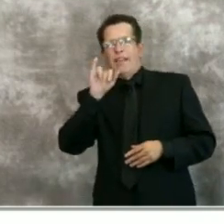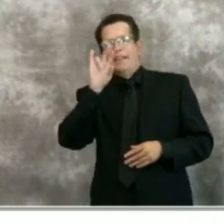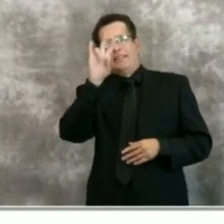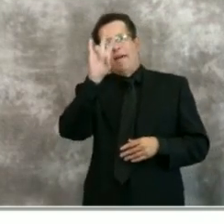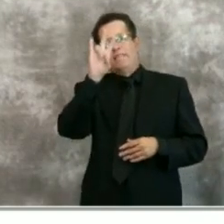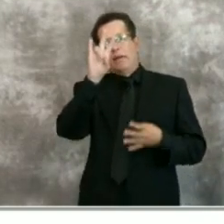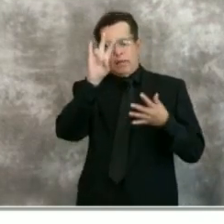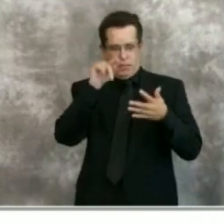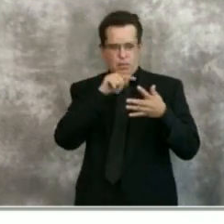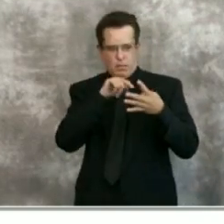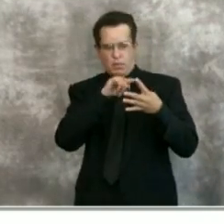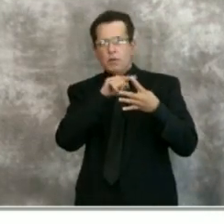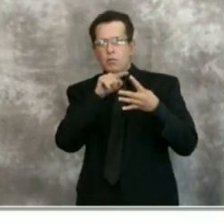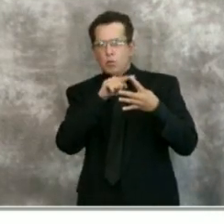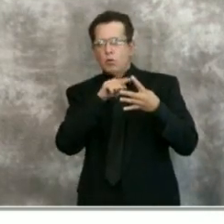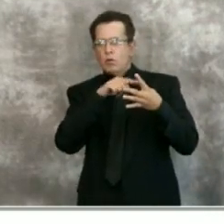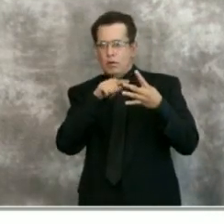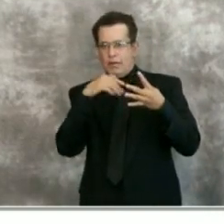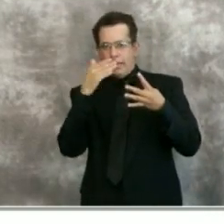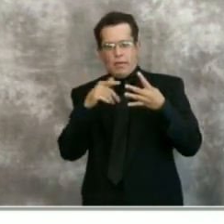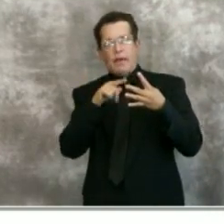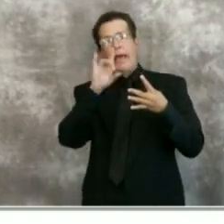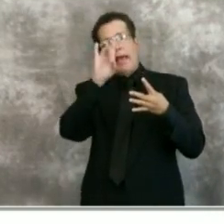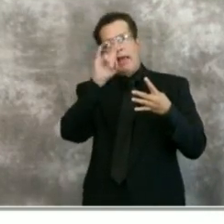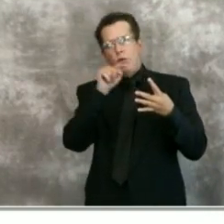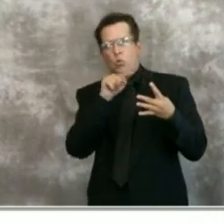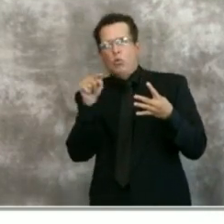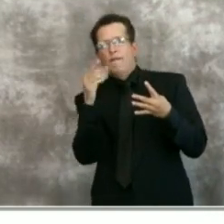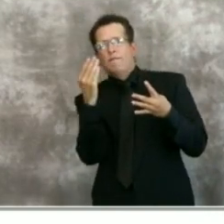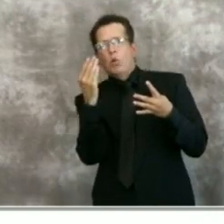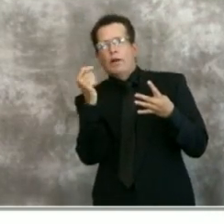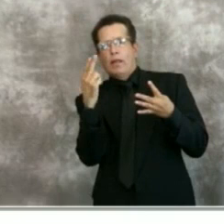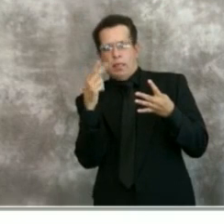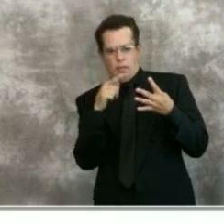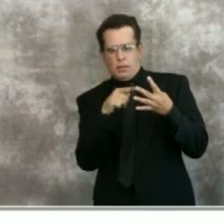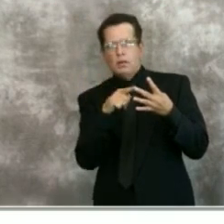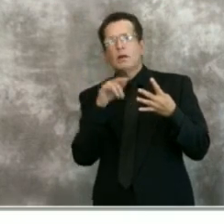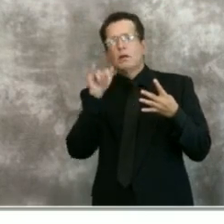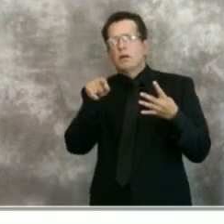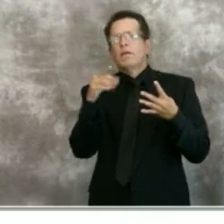THE HIGHEST. BAR THERE WHICH SHOWS 24 OUTBREAKS FOR THE WEEK OF JULY FIRST THROUGH 7TH